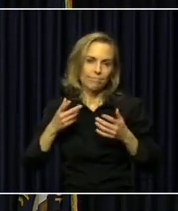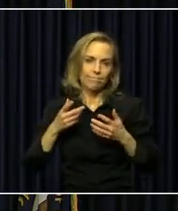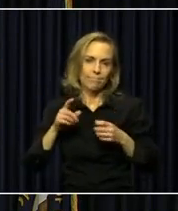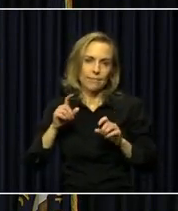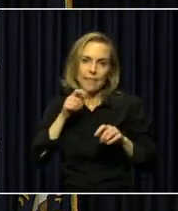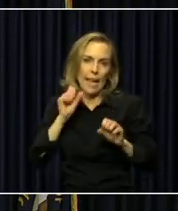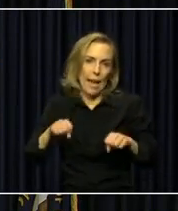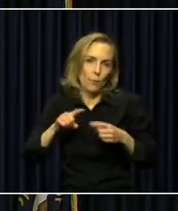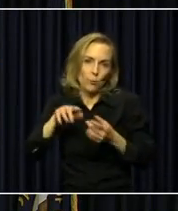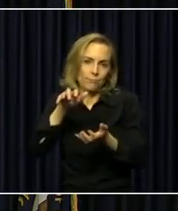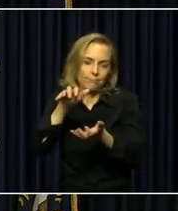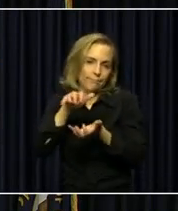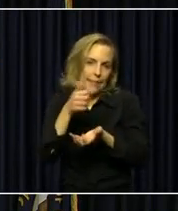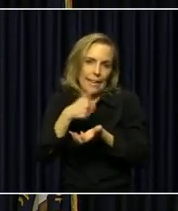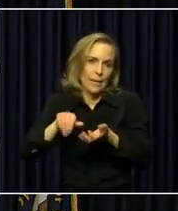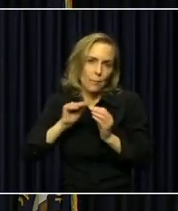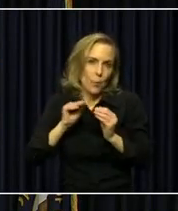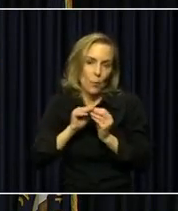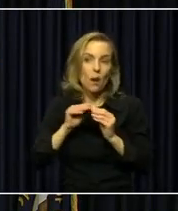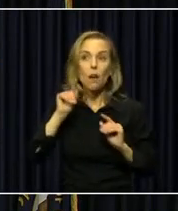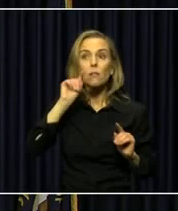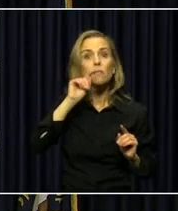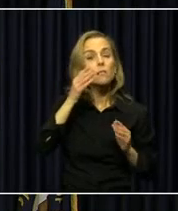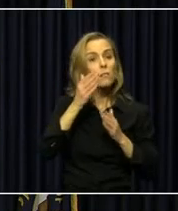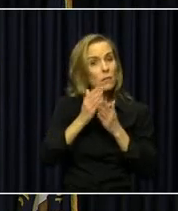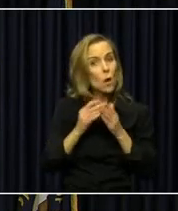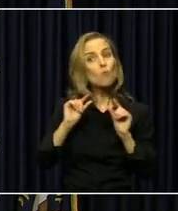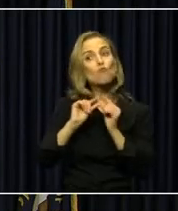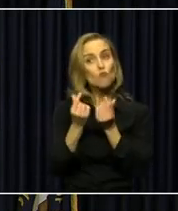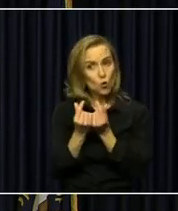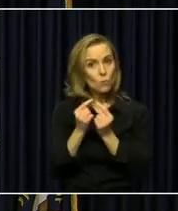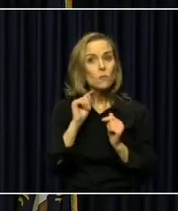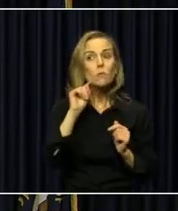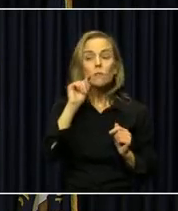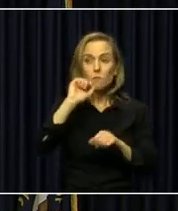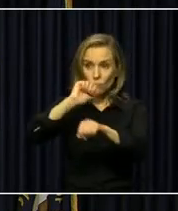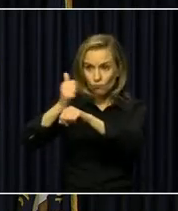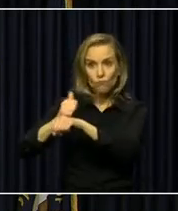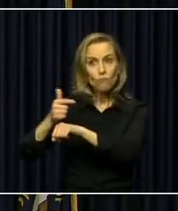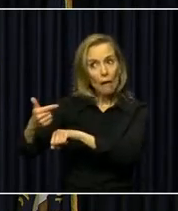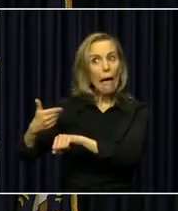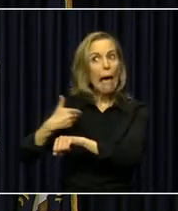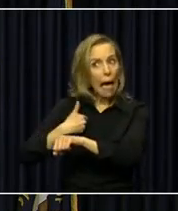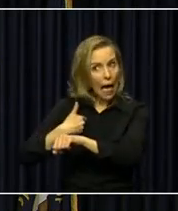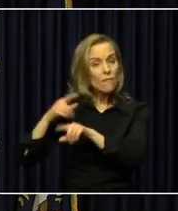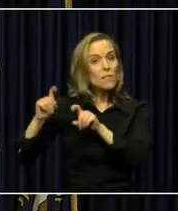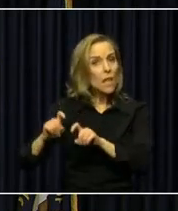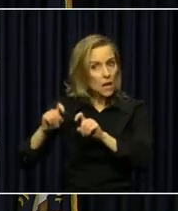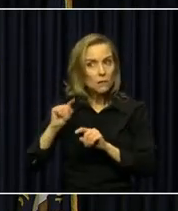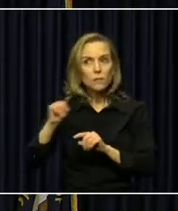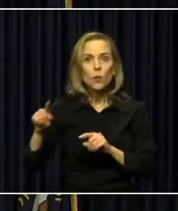SWABS, THE BETTER OFF FOR US. IF IT'S A NATIONAL LAB AND IT'S